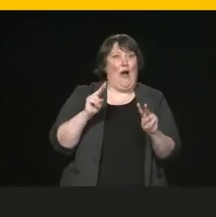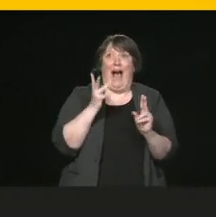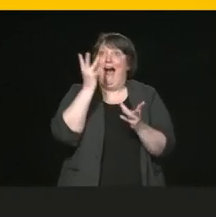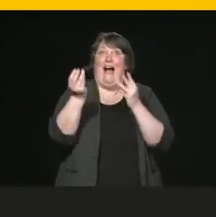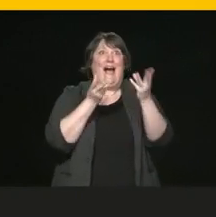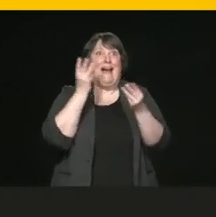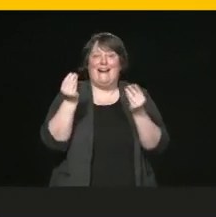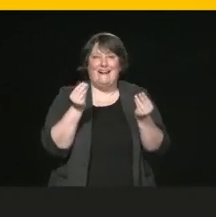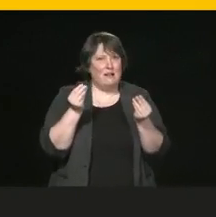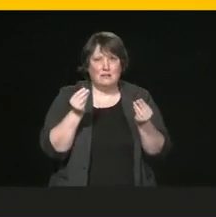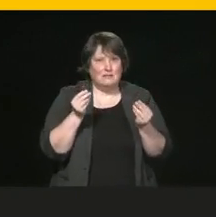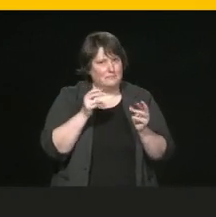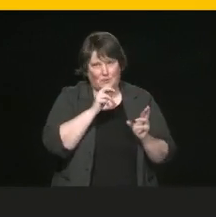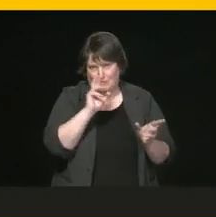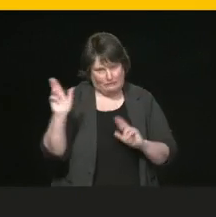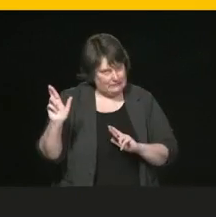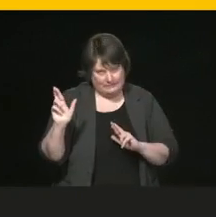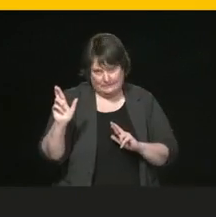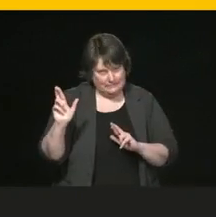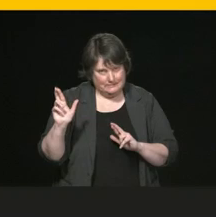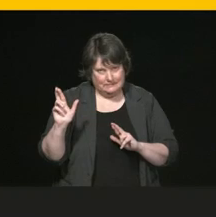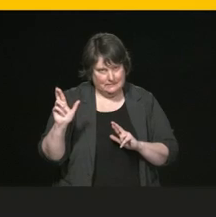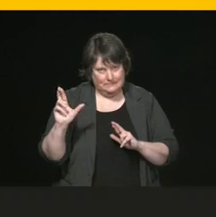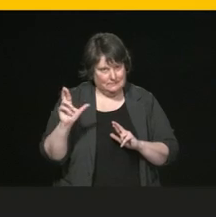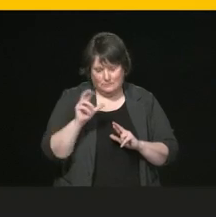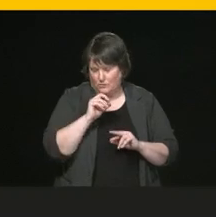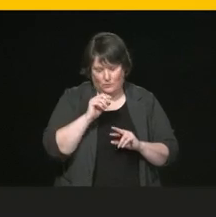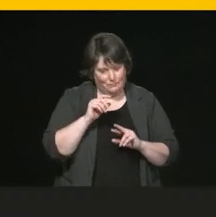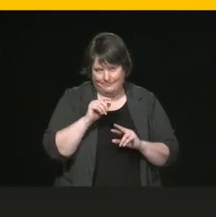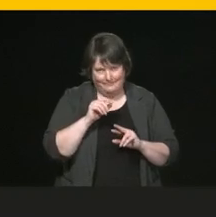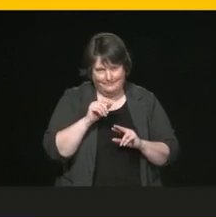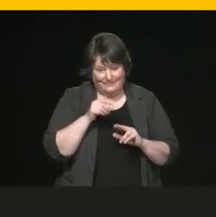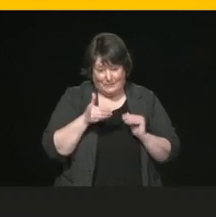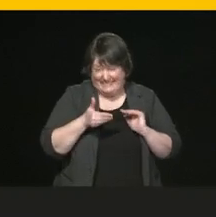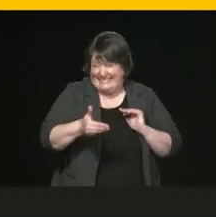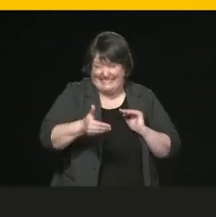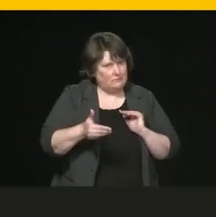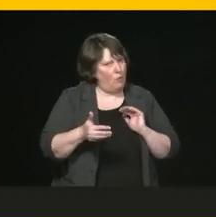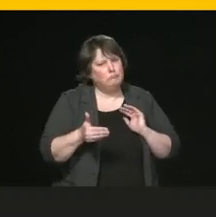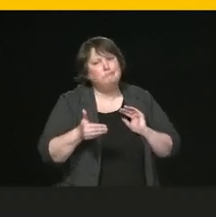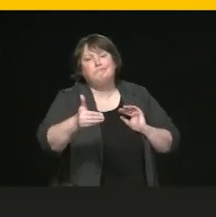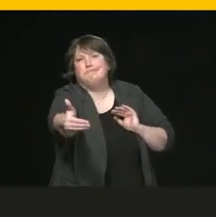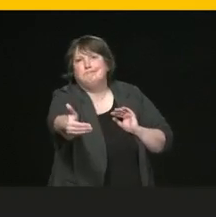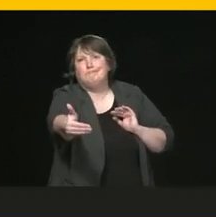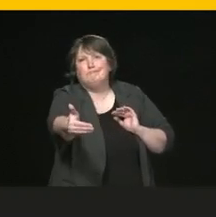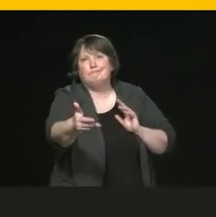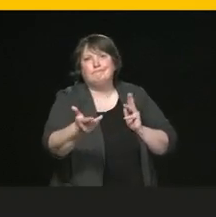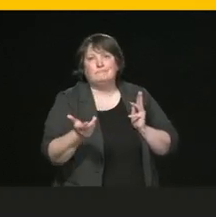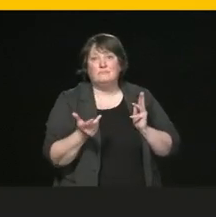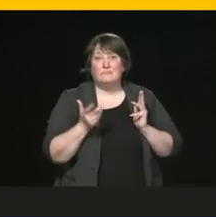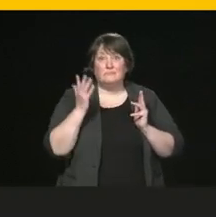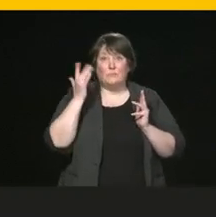PEOPLE ARE ANXIOUS TO DO THAT. BUT I HAVE TO TELL YOU, WE'RE